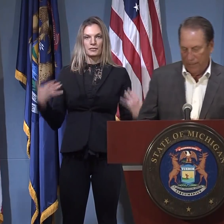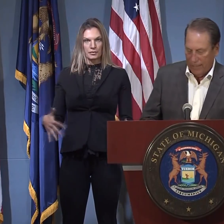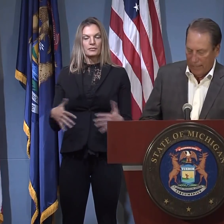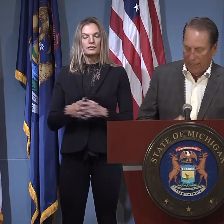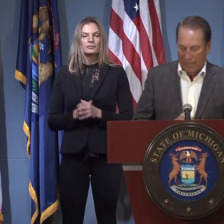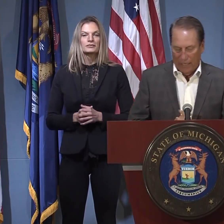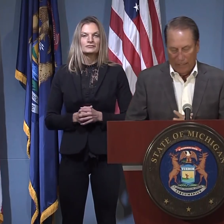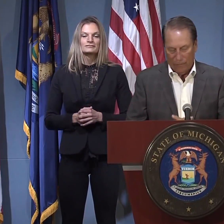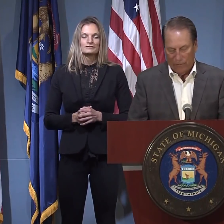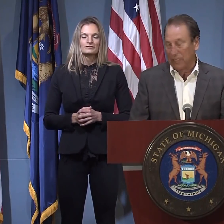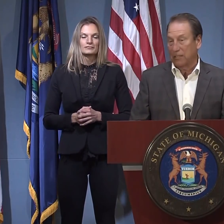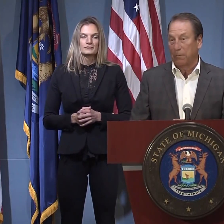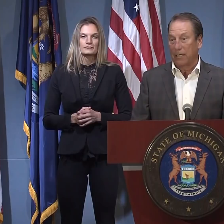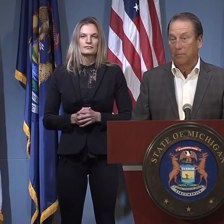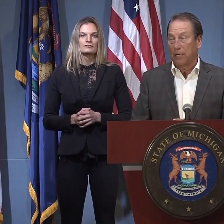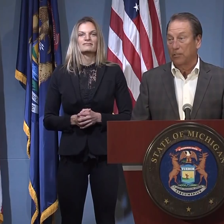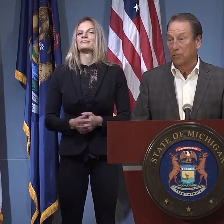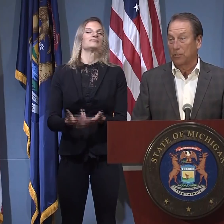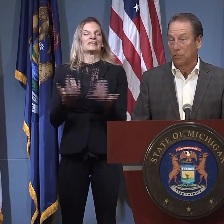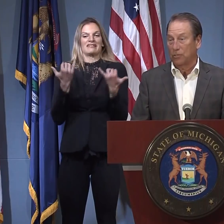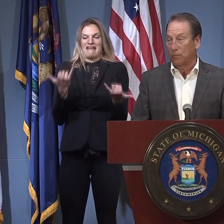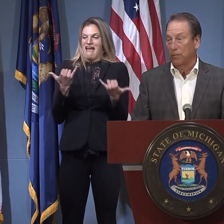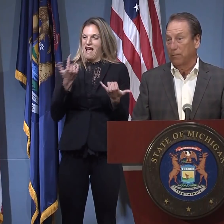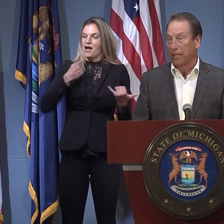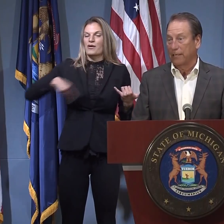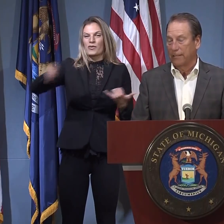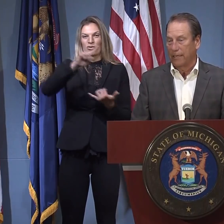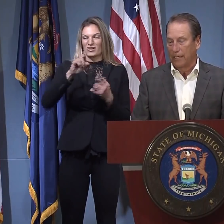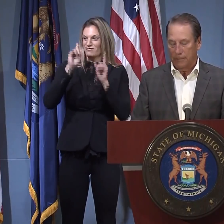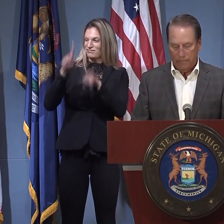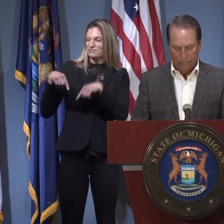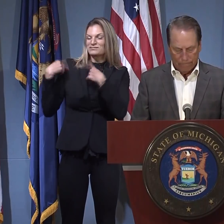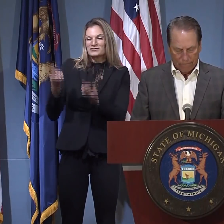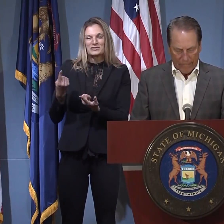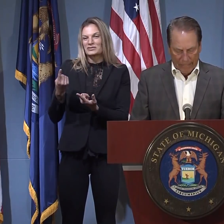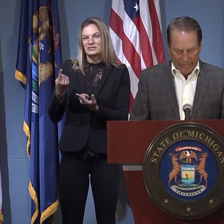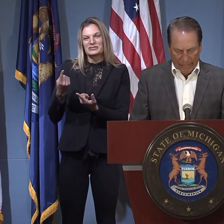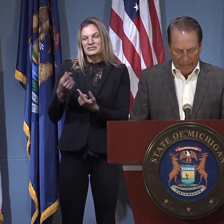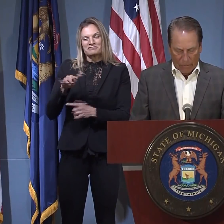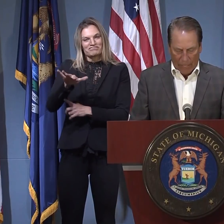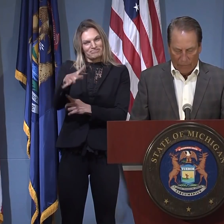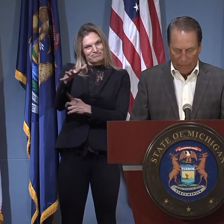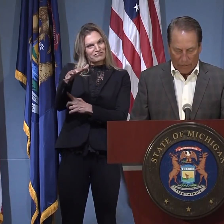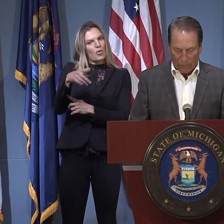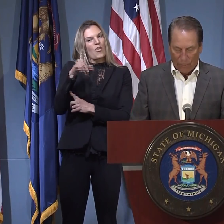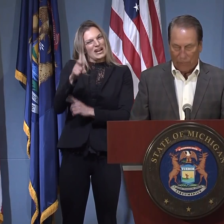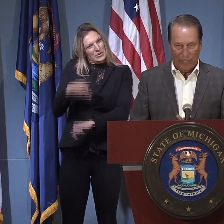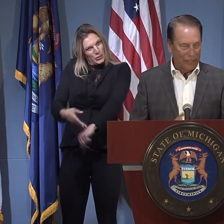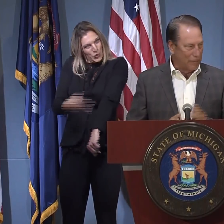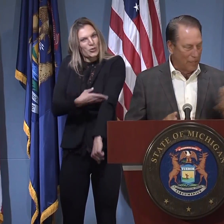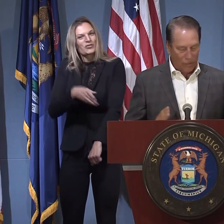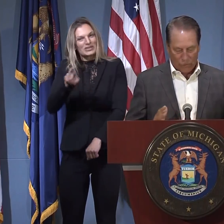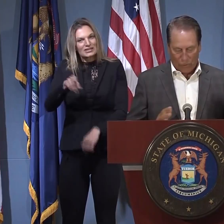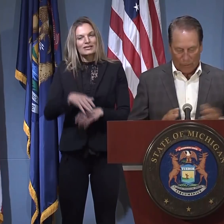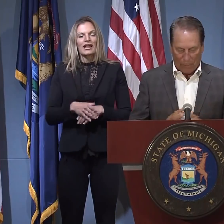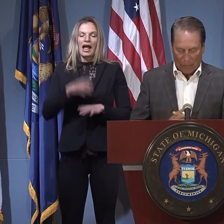I JUST FEEL LIKE WHAT WE HAVE BEEN THROUGH AND ALL OF THE OPPORTUNITIES THAT HAVE COME WE